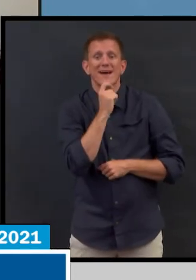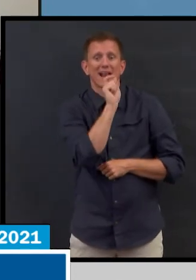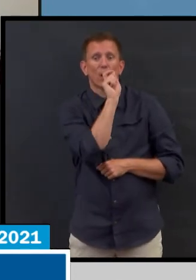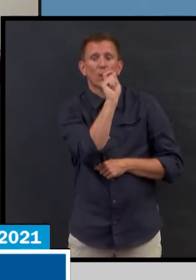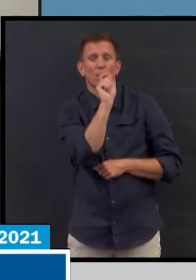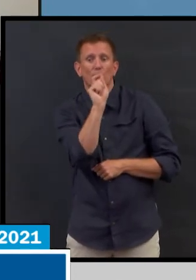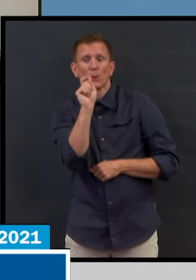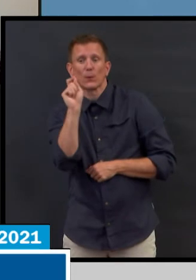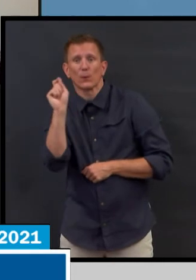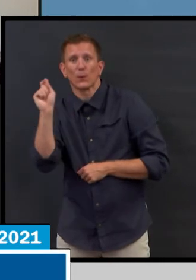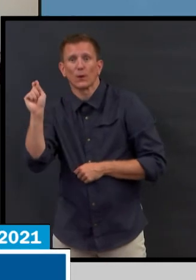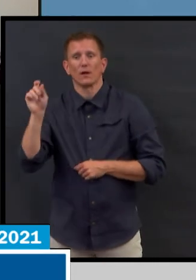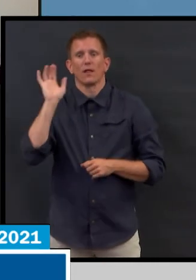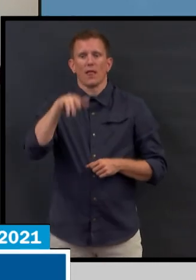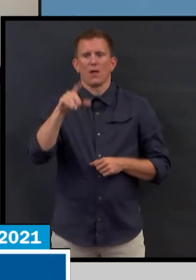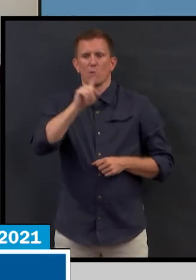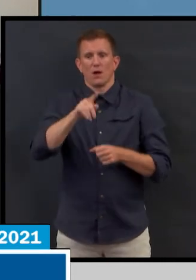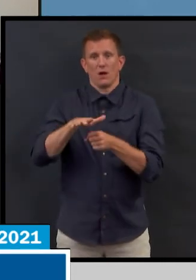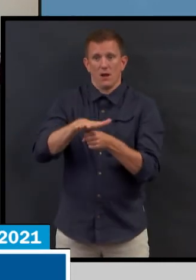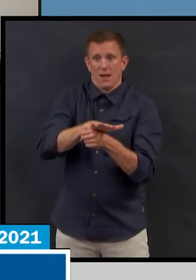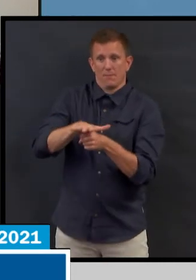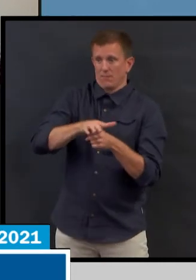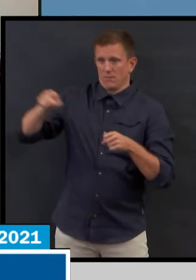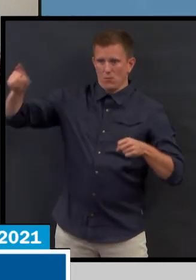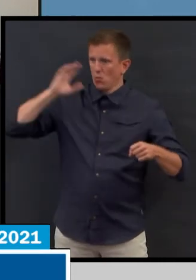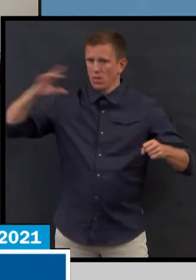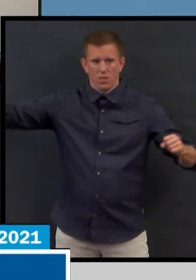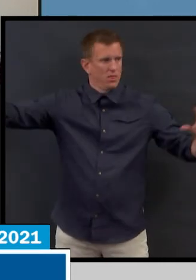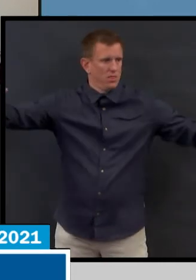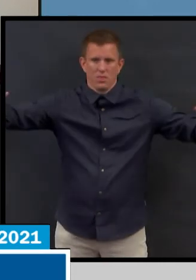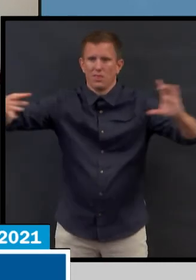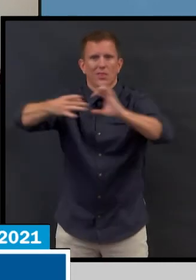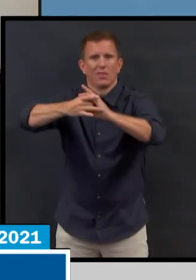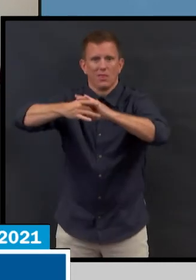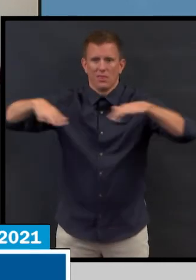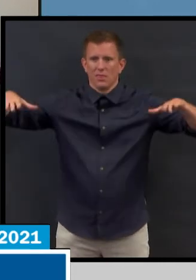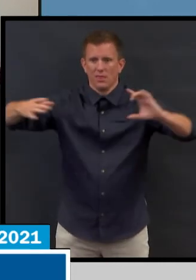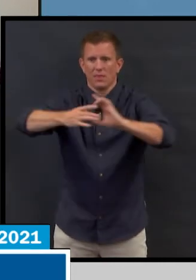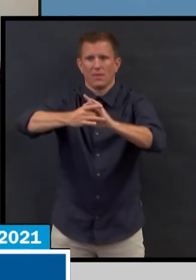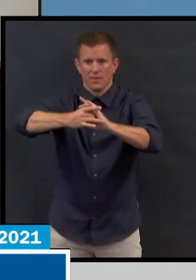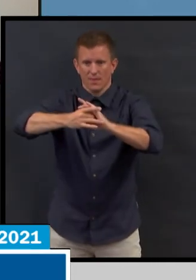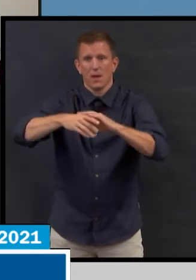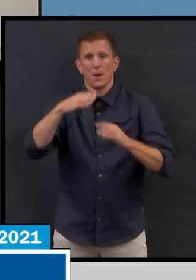trail and the blue dotted lines and arrows uh show that that's potential neighborhood connections to